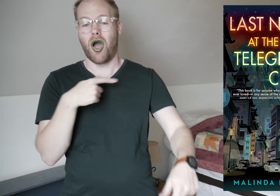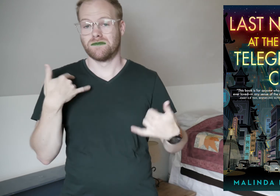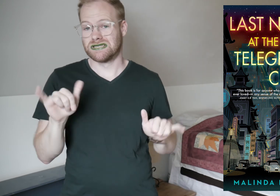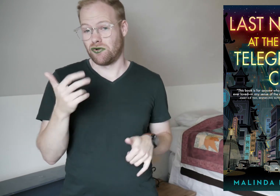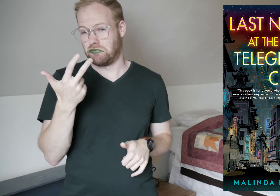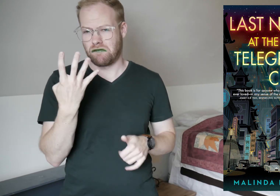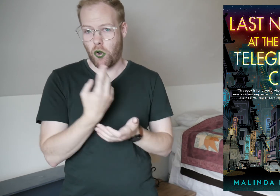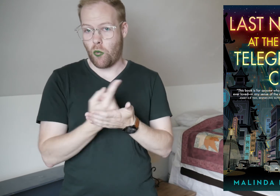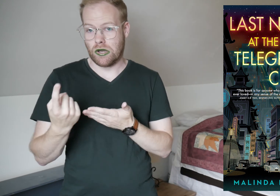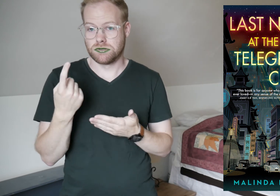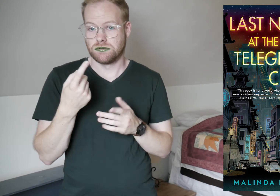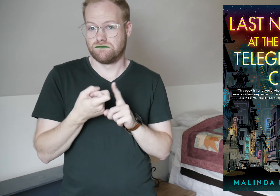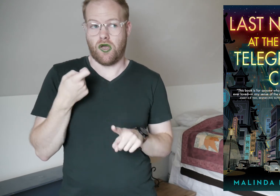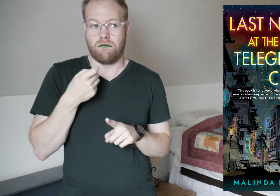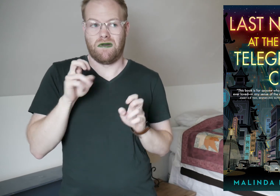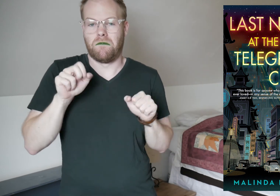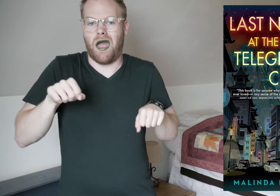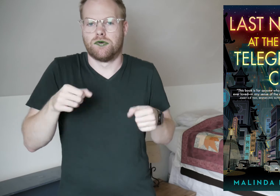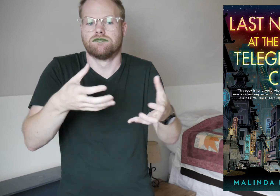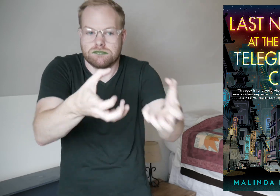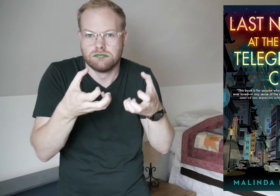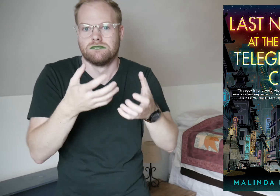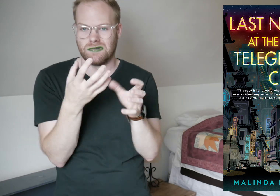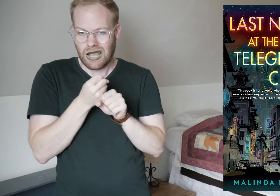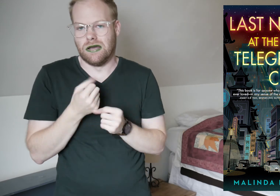I’m still three or four weeks out from even being able to get my hands on it.